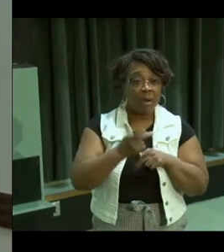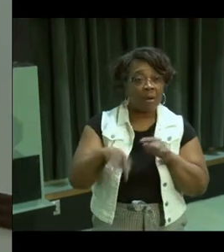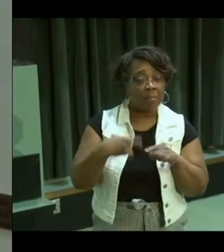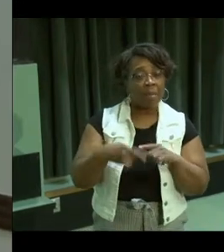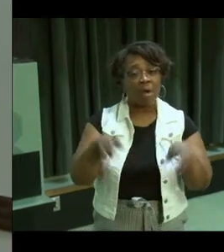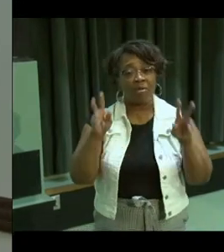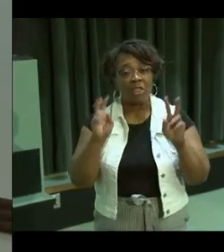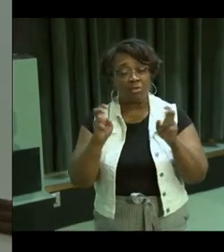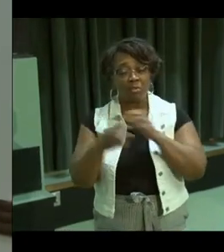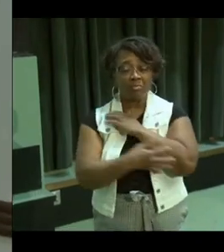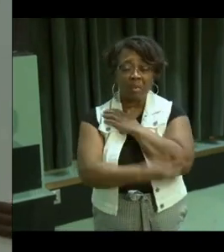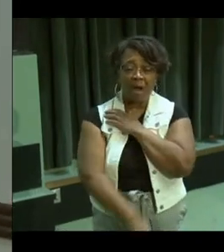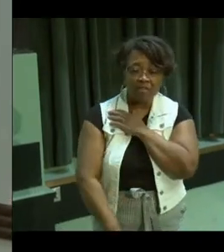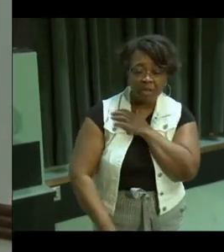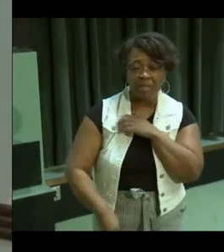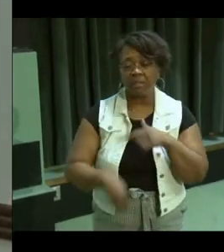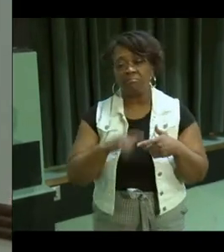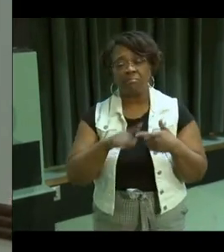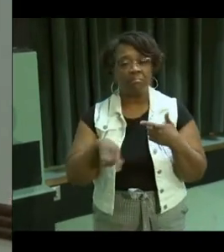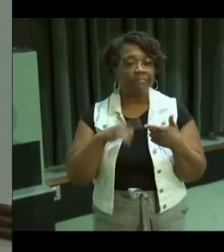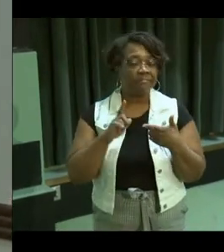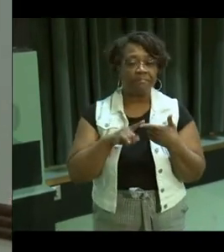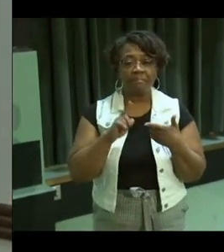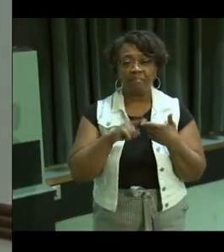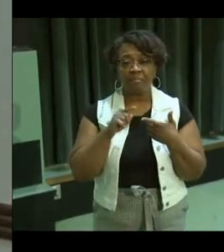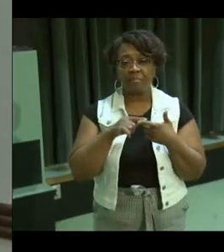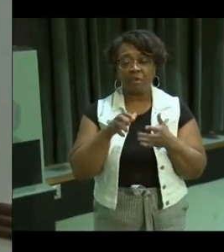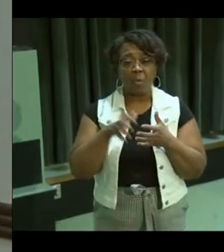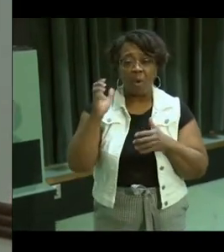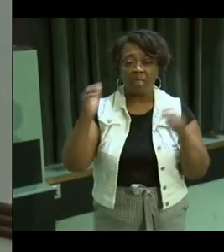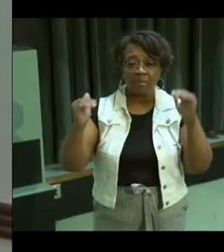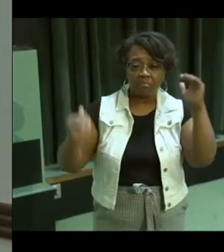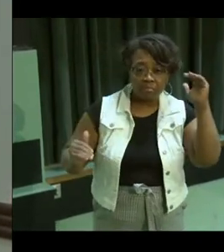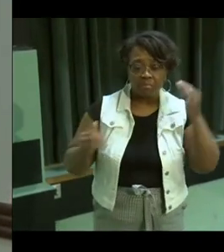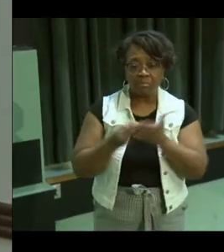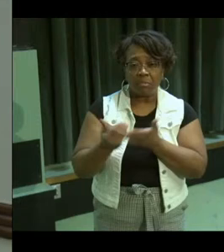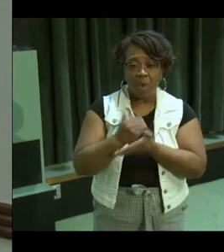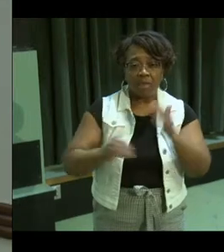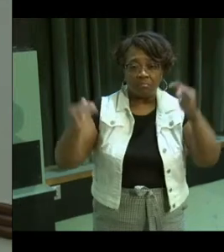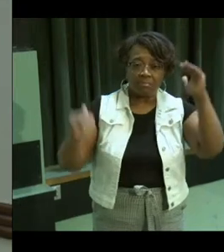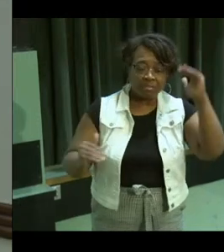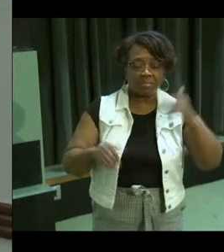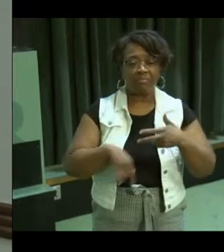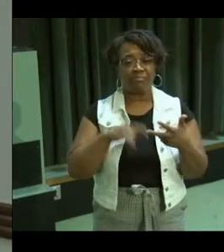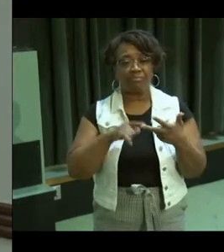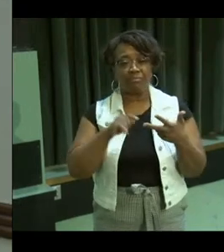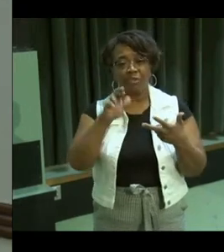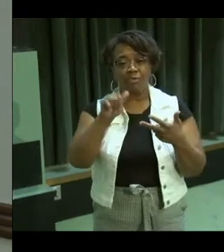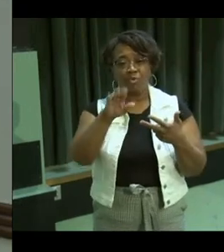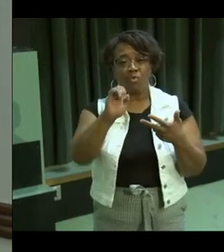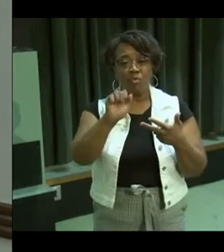issues of poverty, if you care about issues of wealth and